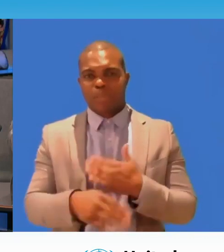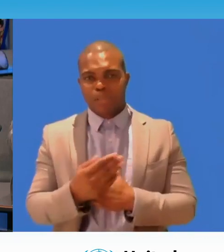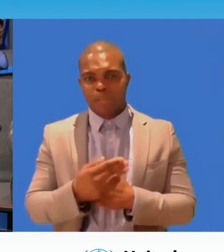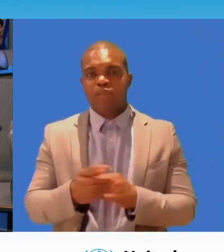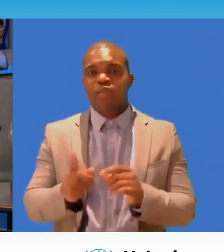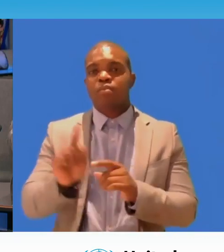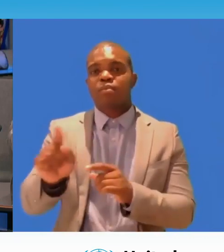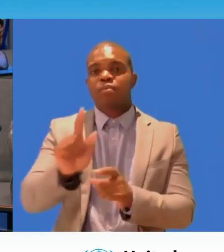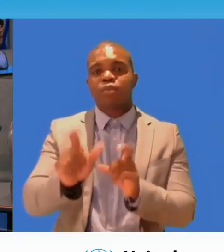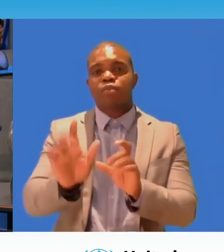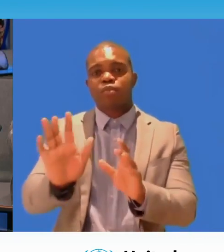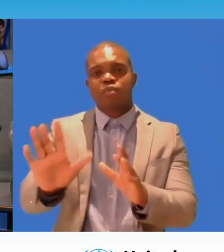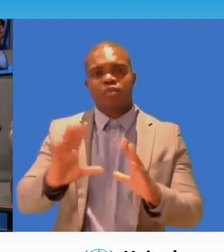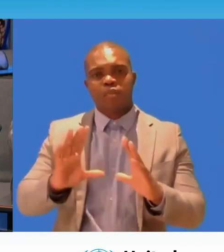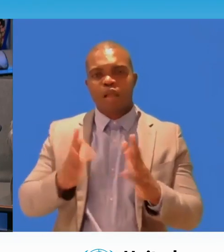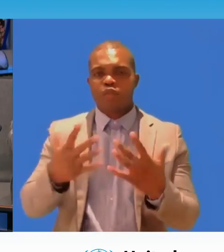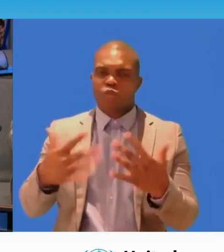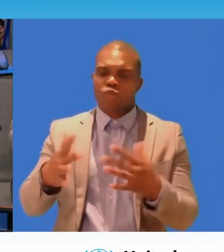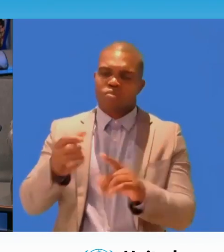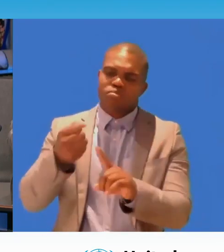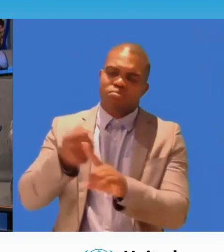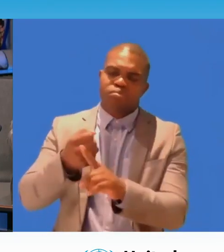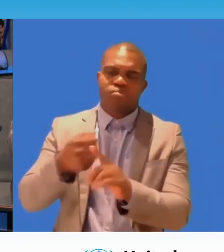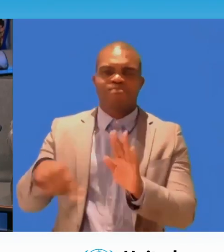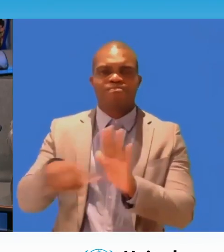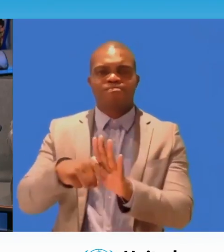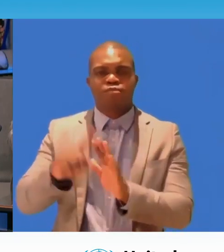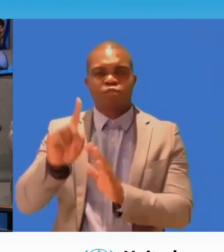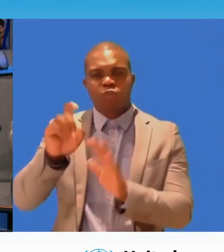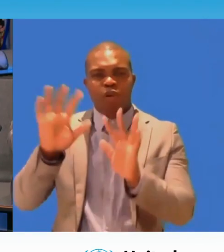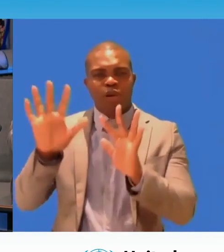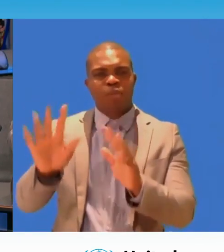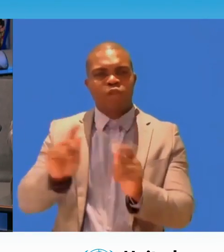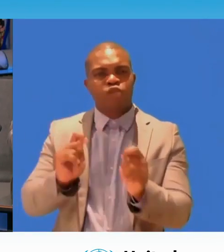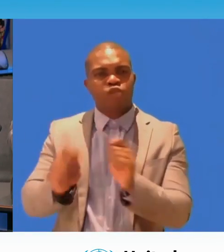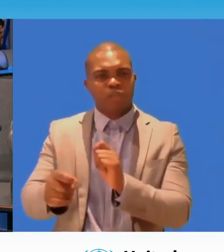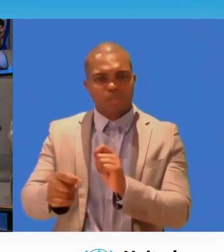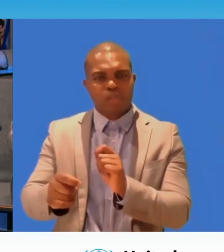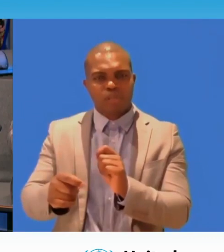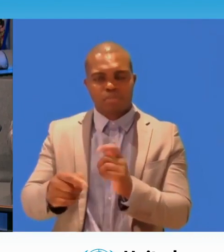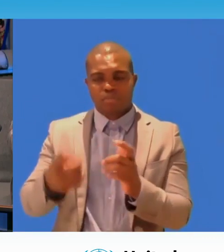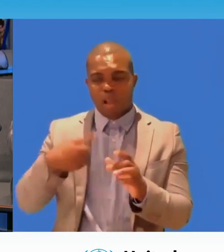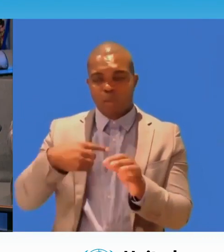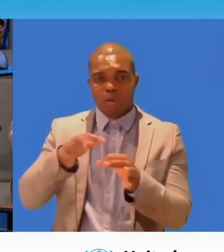priorities for limited resources to demonstrate commitment to the convention the government of